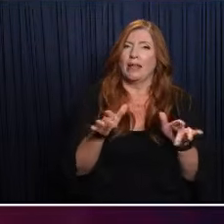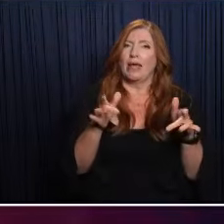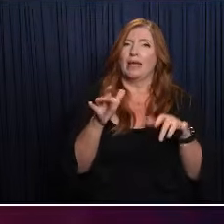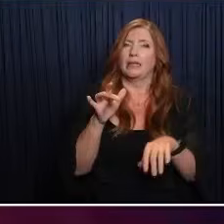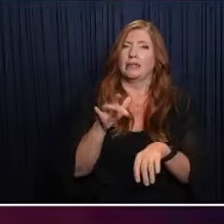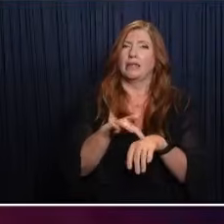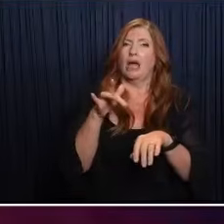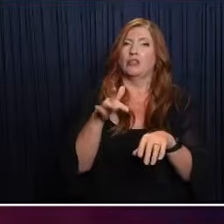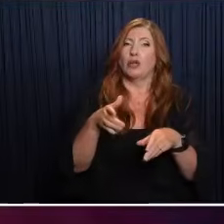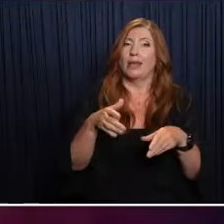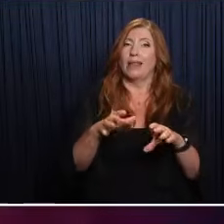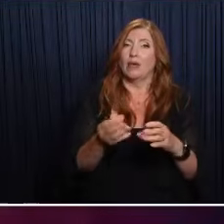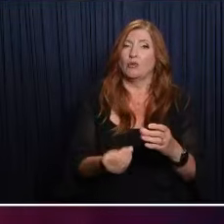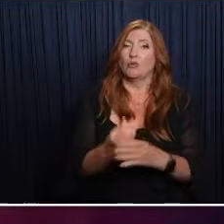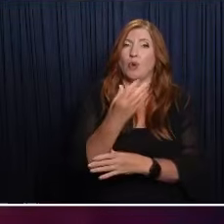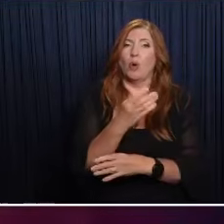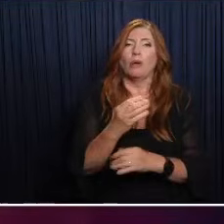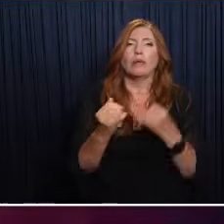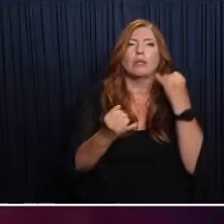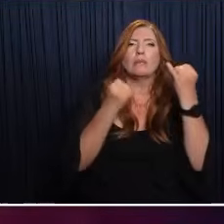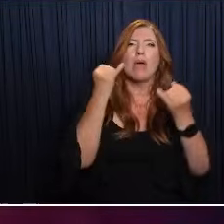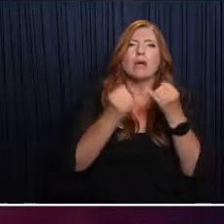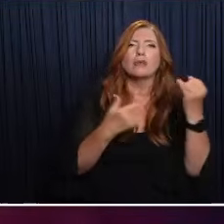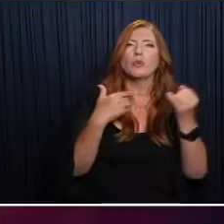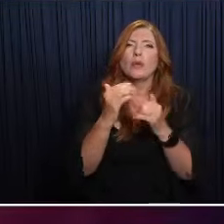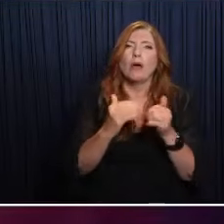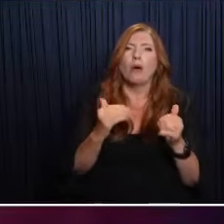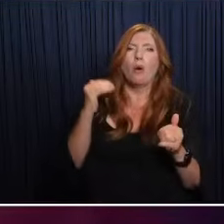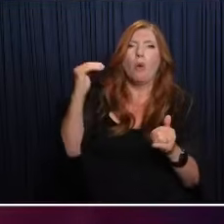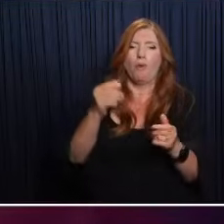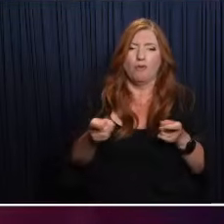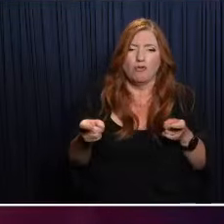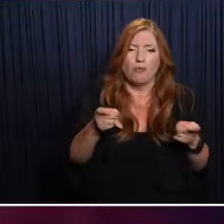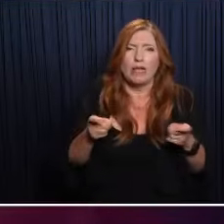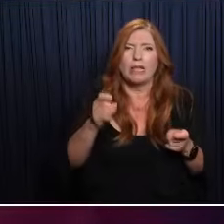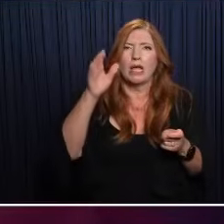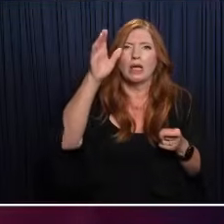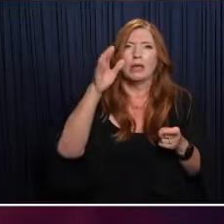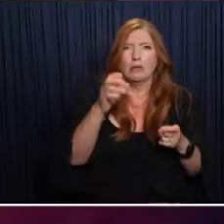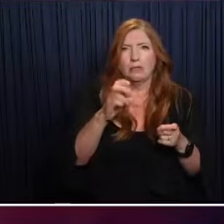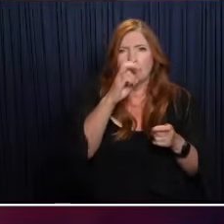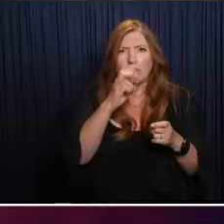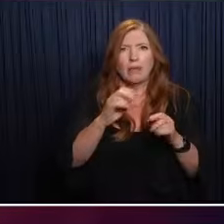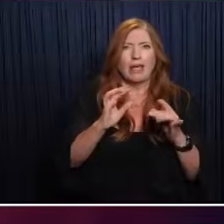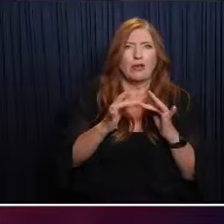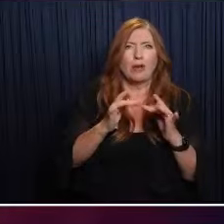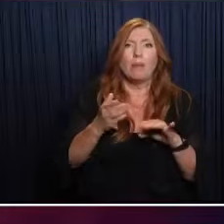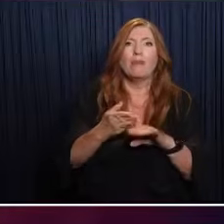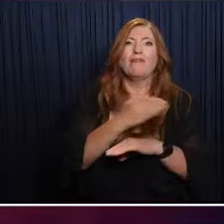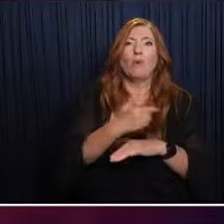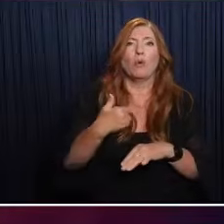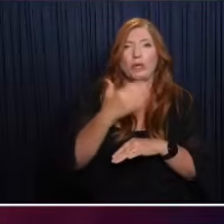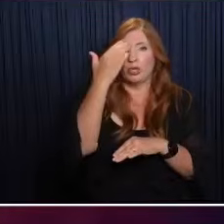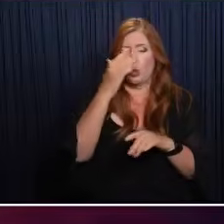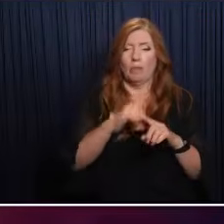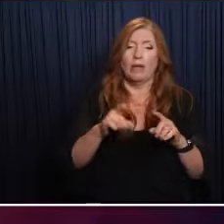WE NEED TO MAKE SURE WE REGULATE WITH A LIGHT TOUCH. IMAGINE IF WE OVERREGULATED THE INTERNET BEFORE WE KNEW WHAT THE